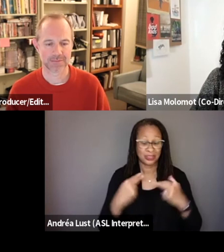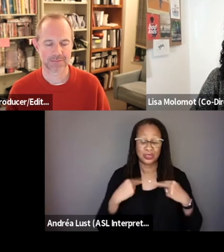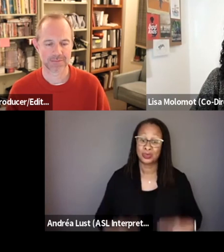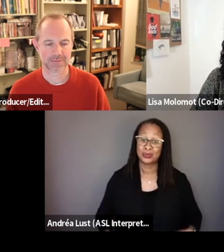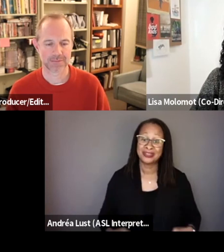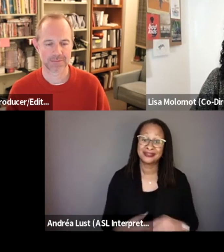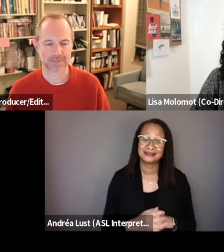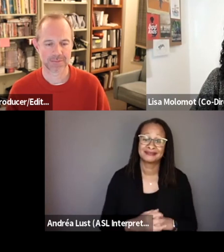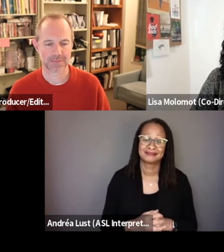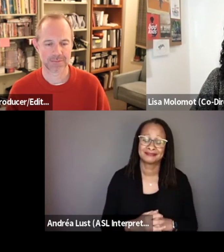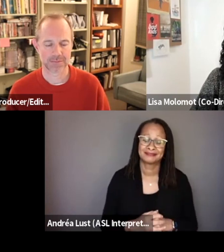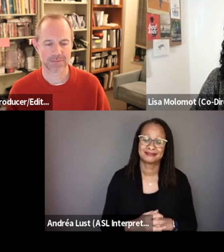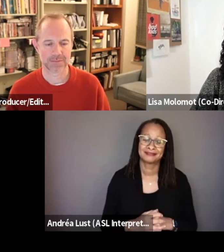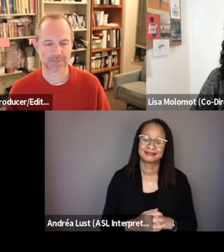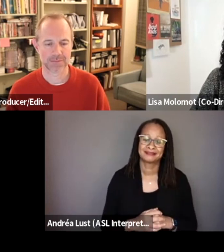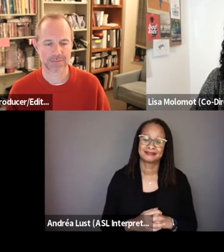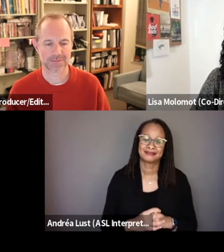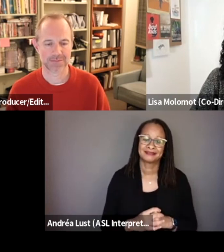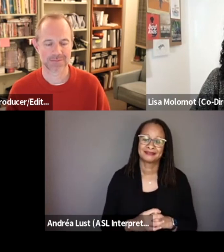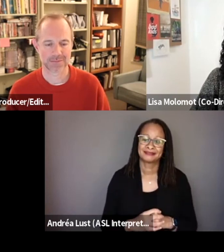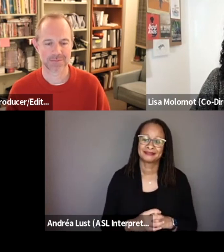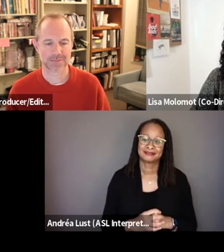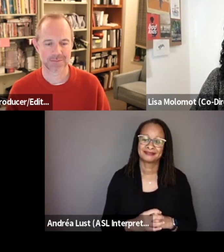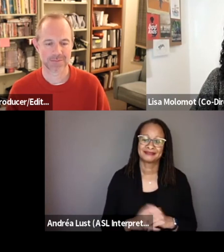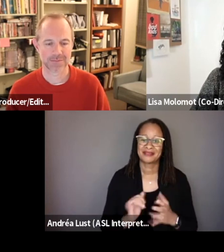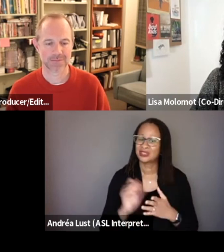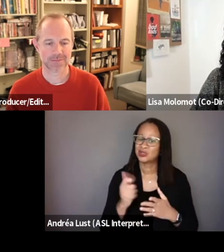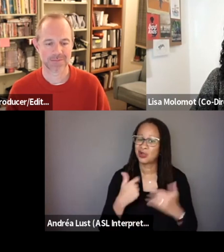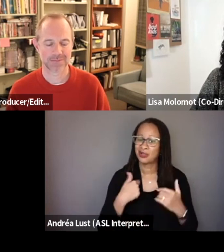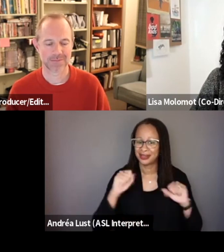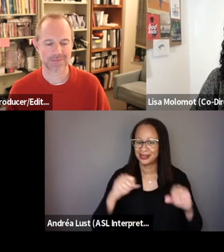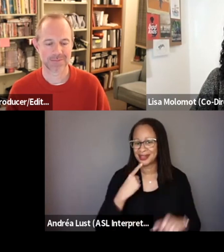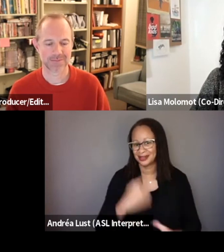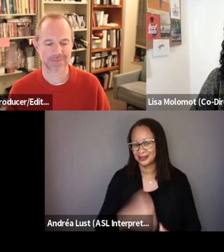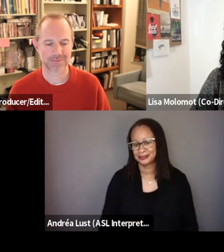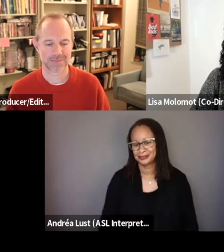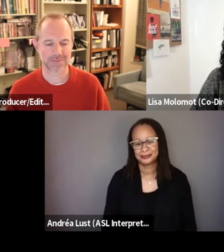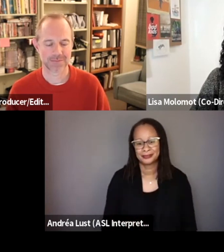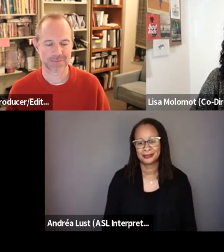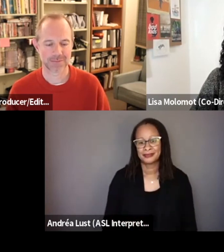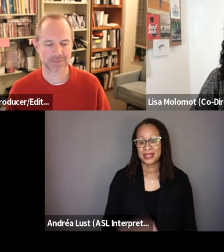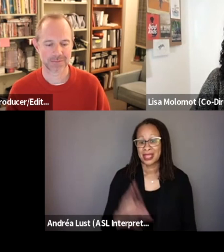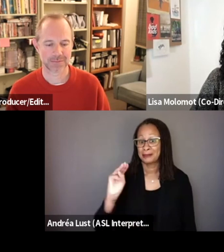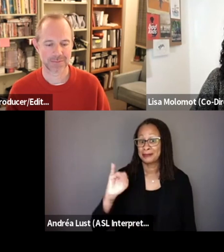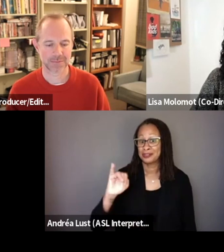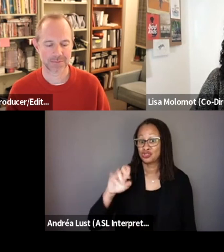So, I mean, now that's all I can say. Well, Michelle, I'm wanna thank you for sharing your story here,